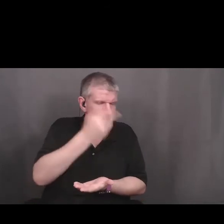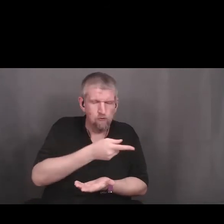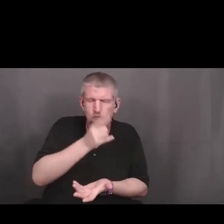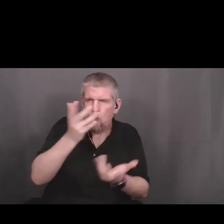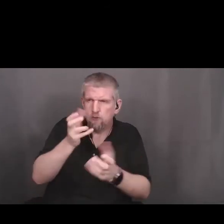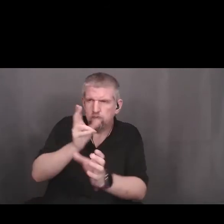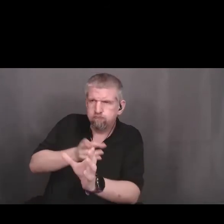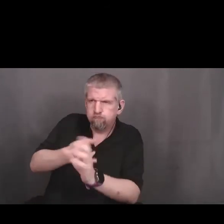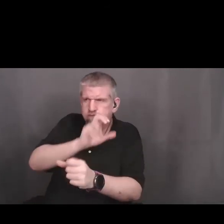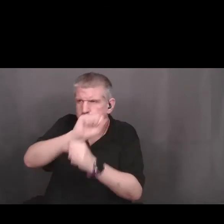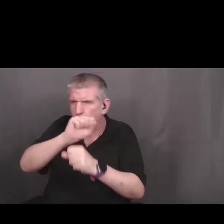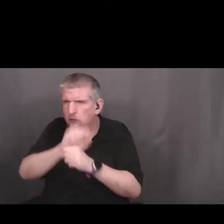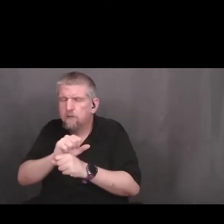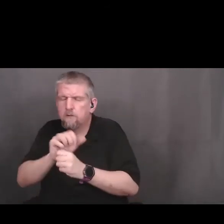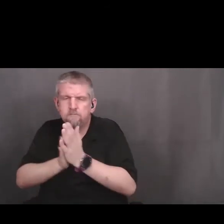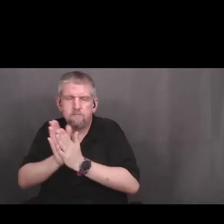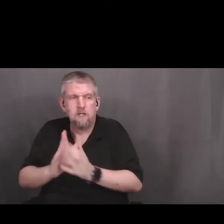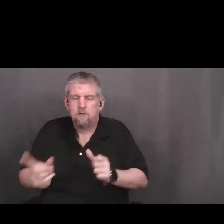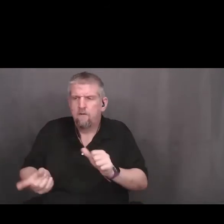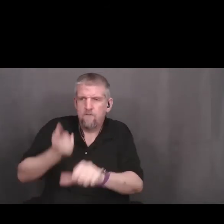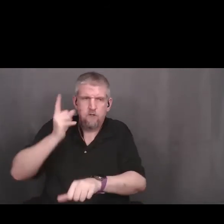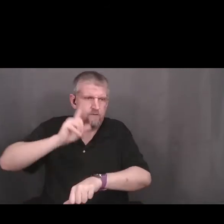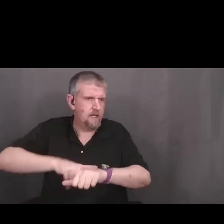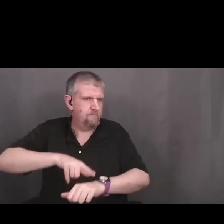and this will be your first time entering the workforce,